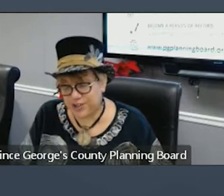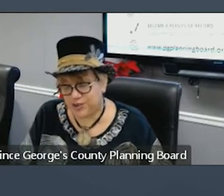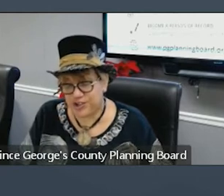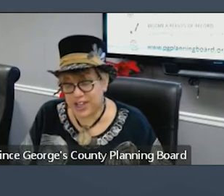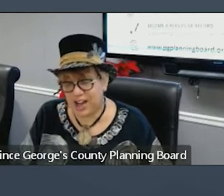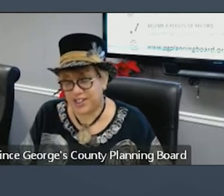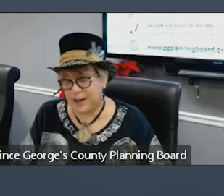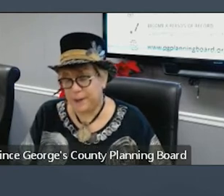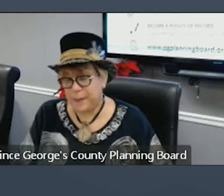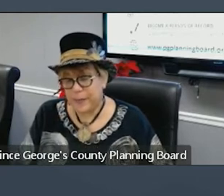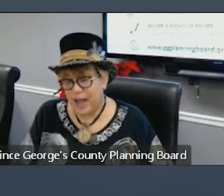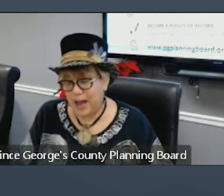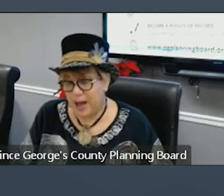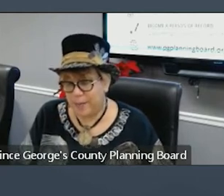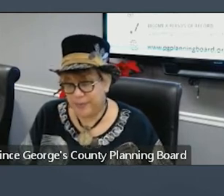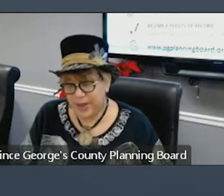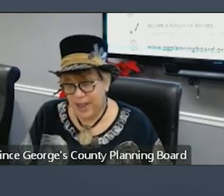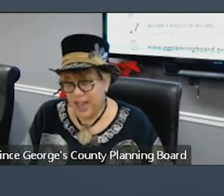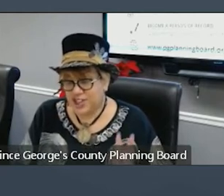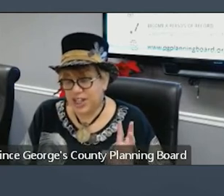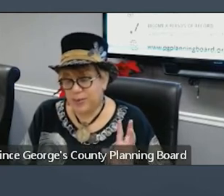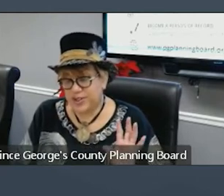Prince George's County. She was,